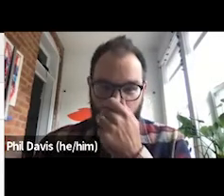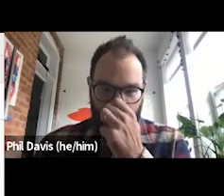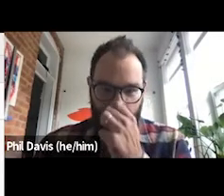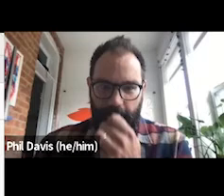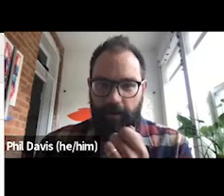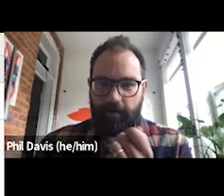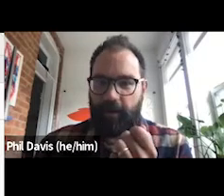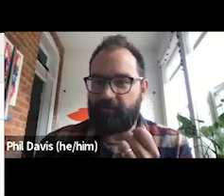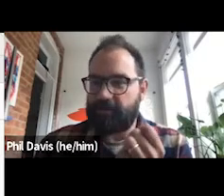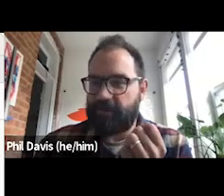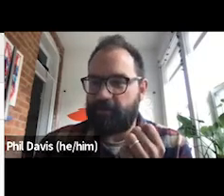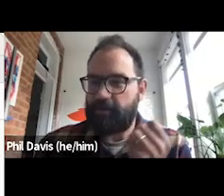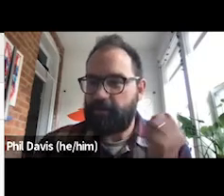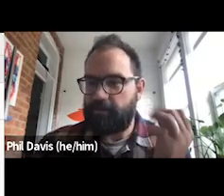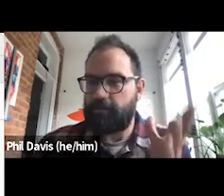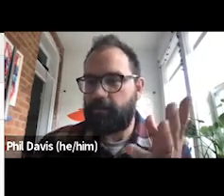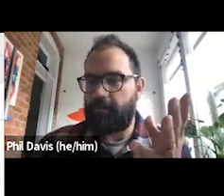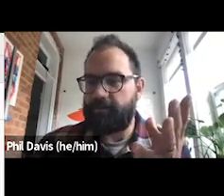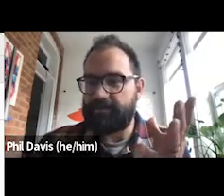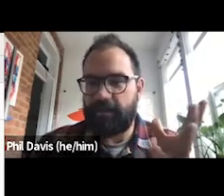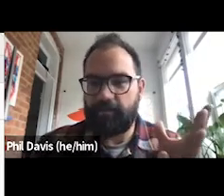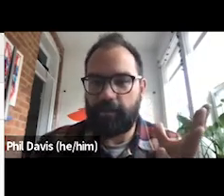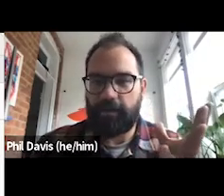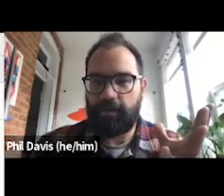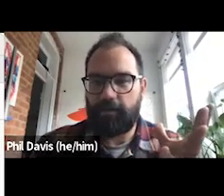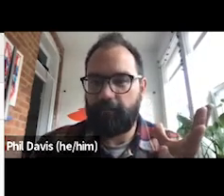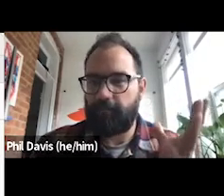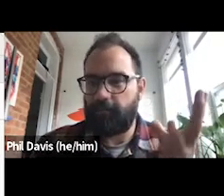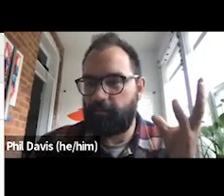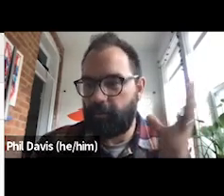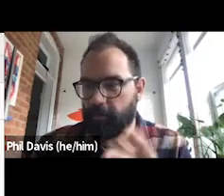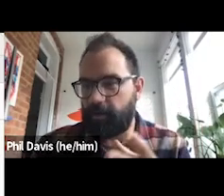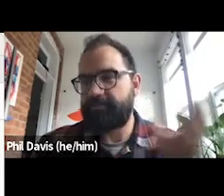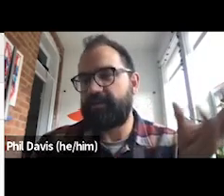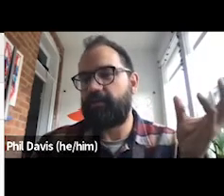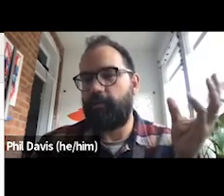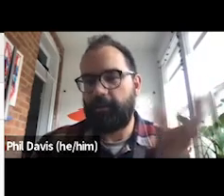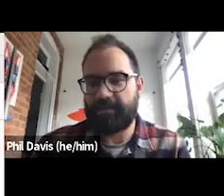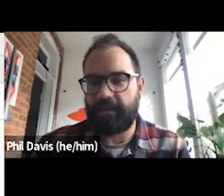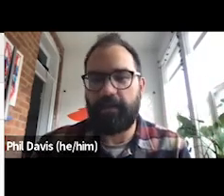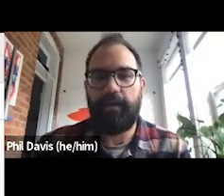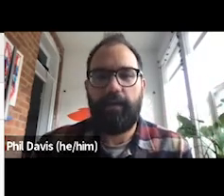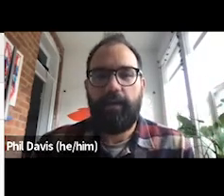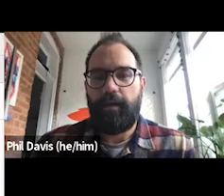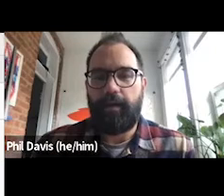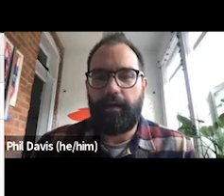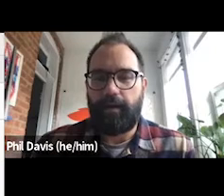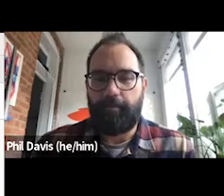pay a graphic designer to do all of the design work for the program and website.